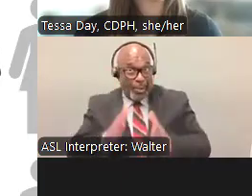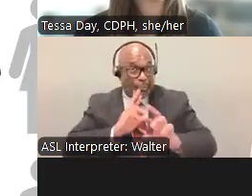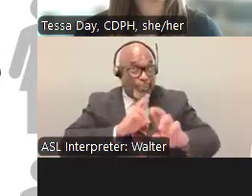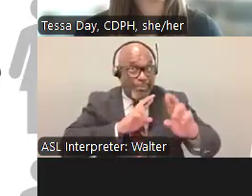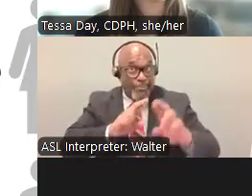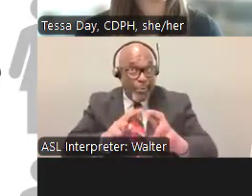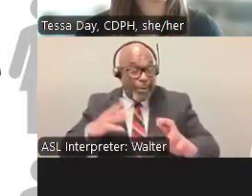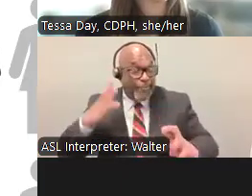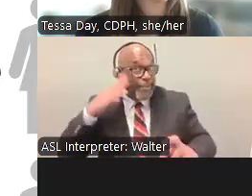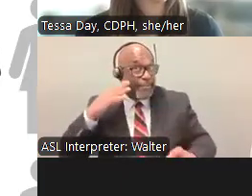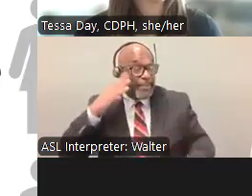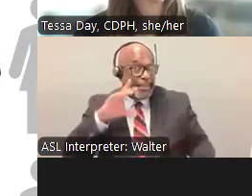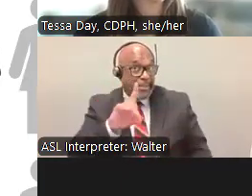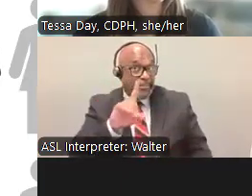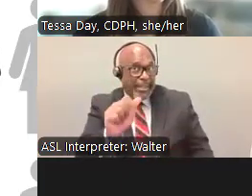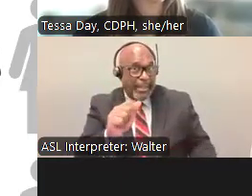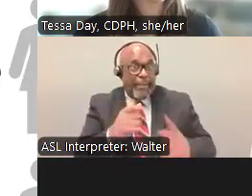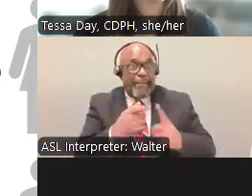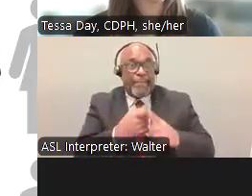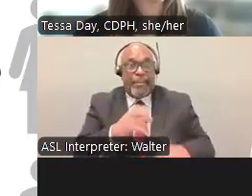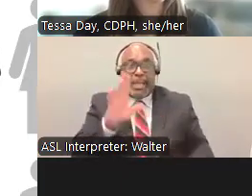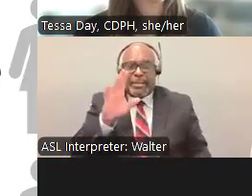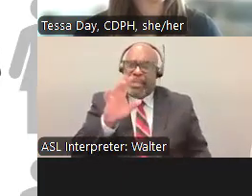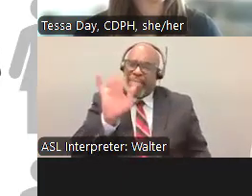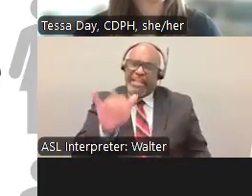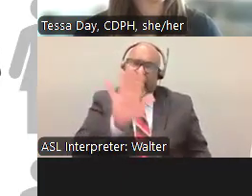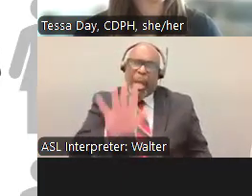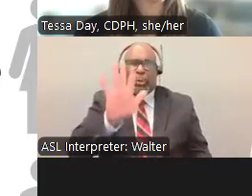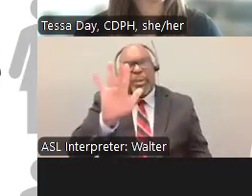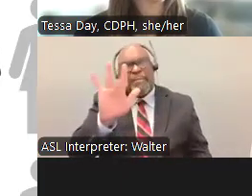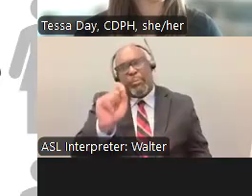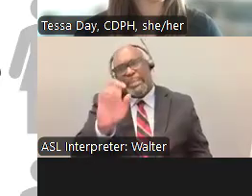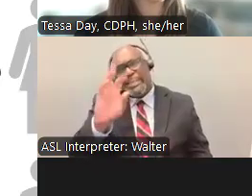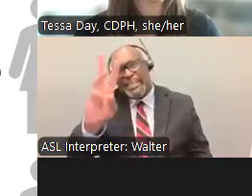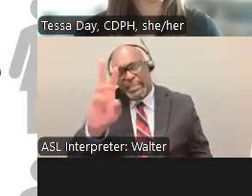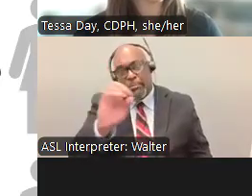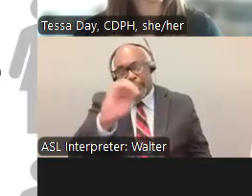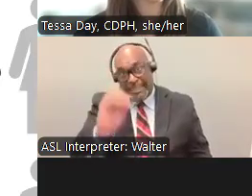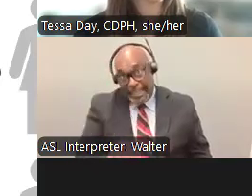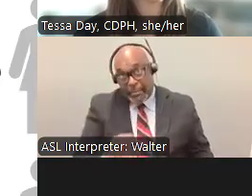13:23:14 disability. That's 25.6%, which 13:23:15 is somewhat consistent with